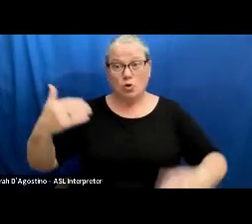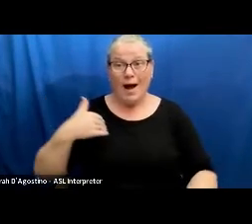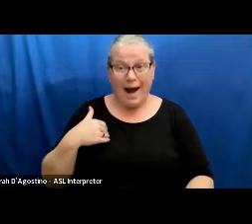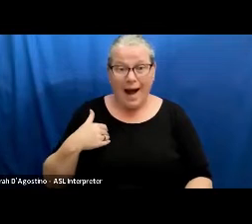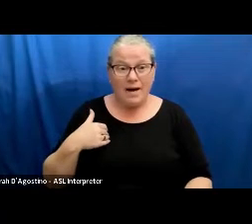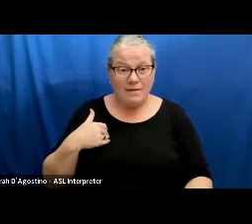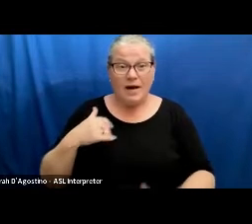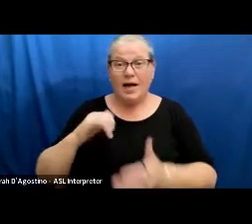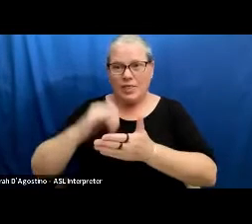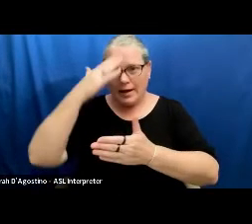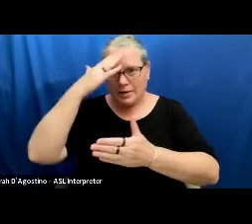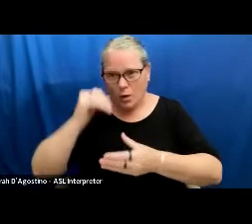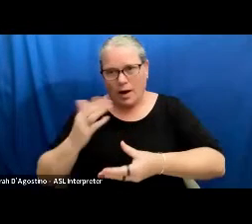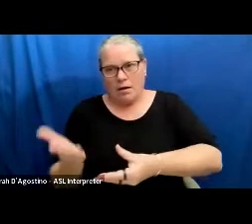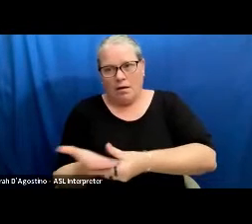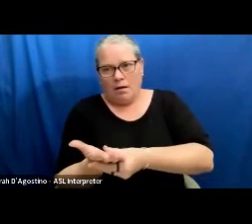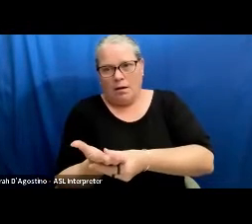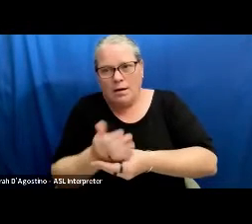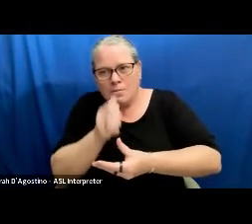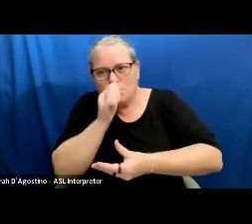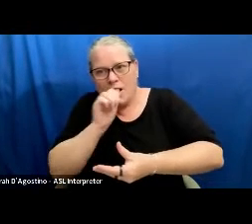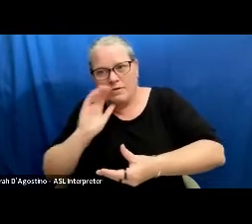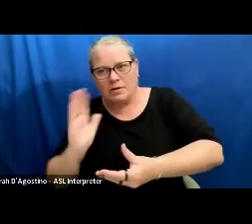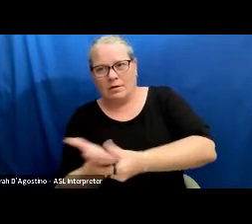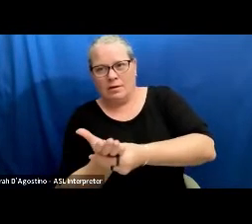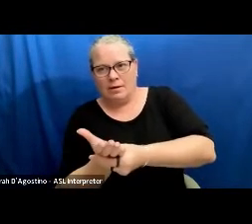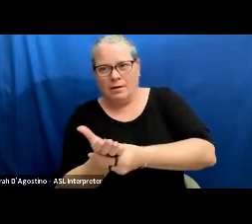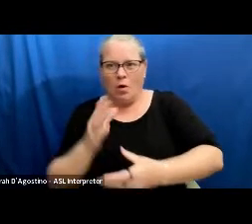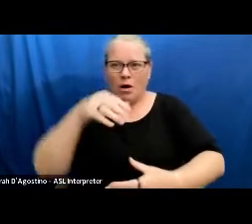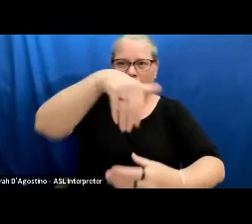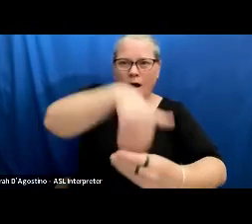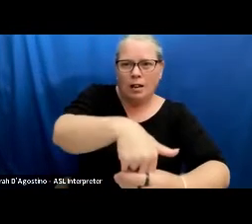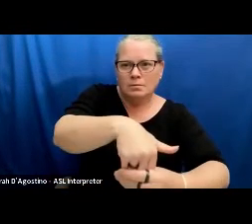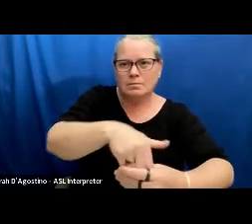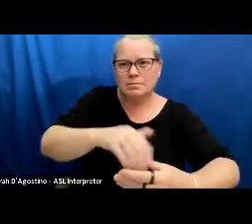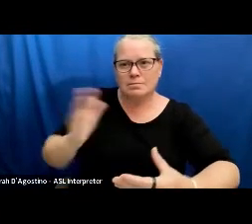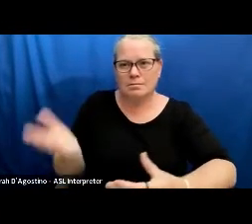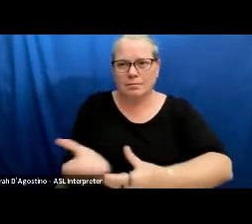and just because somebody has a disability and is using the accessible machine they have that same